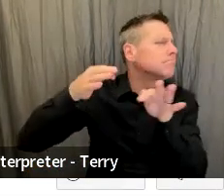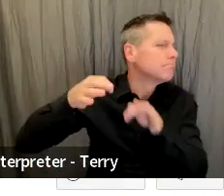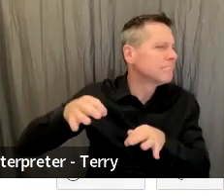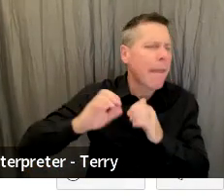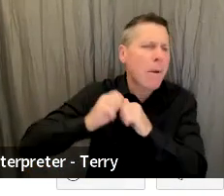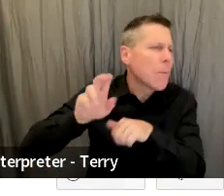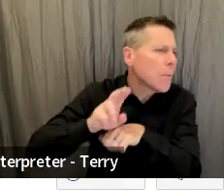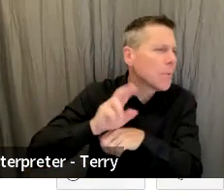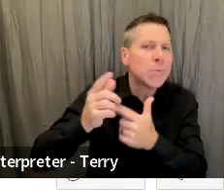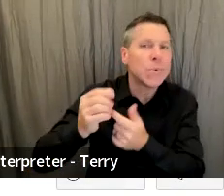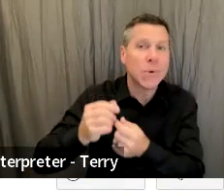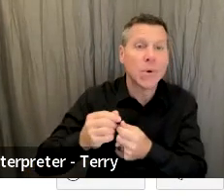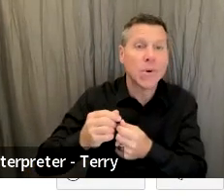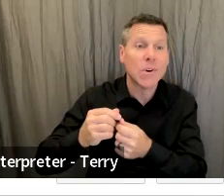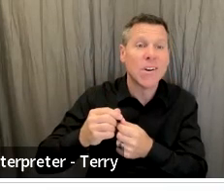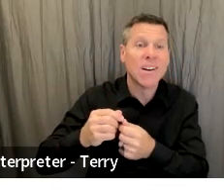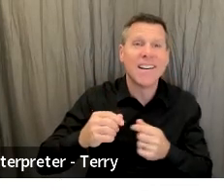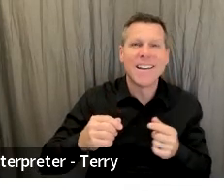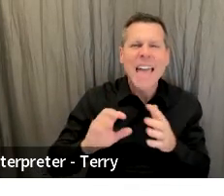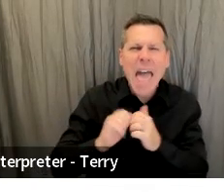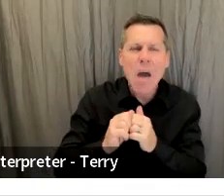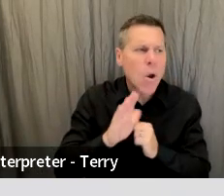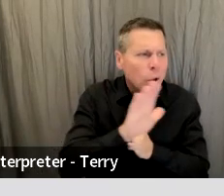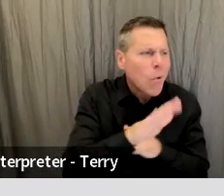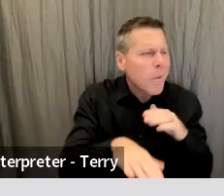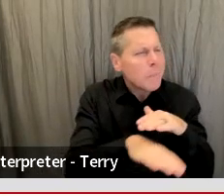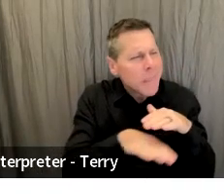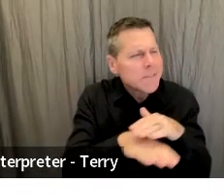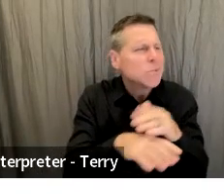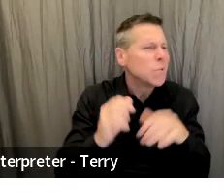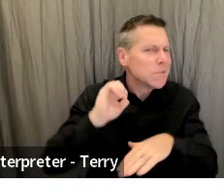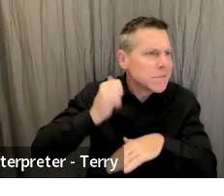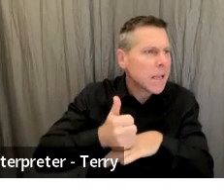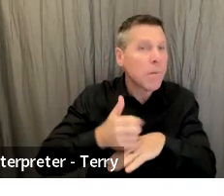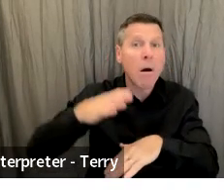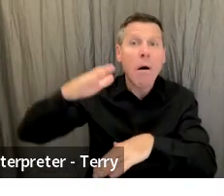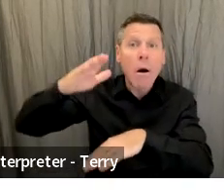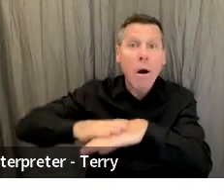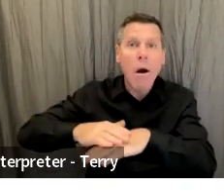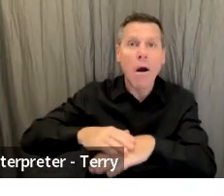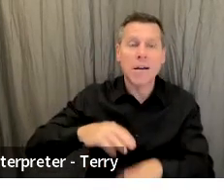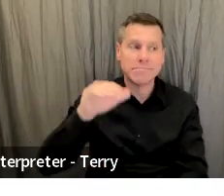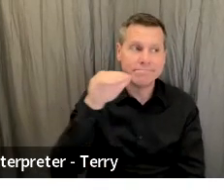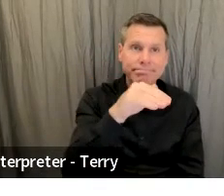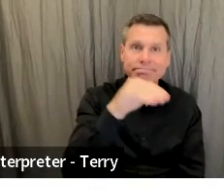how to get all of your basic things set up. So how to turn on their notifications, how to use the calendar